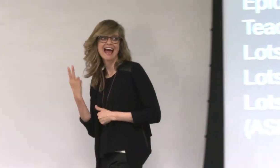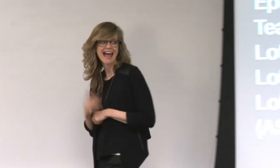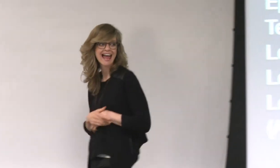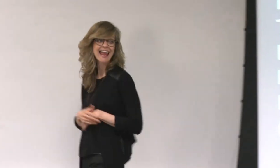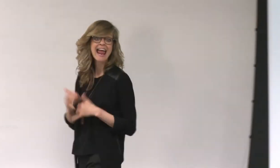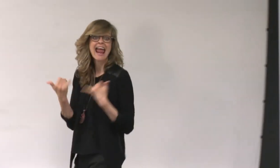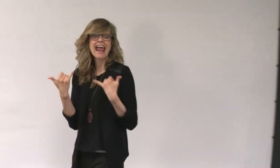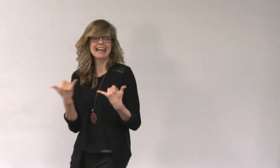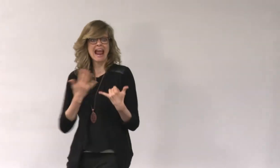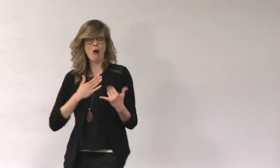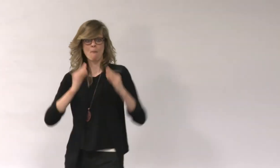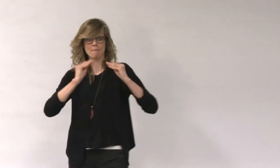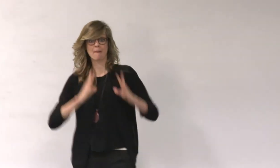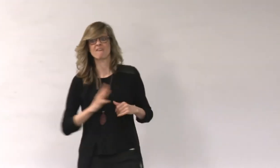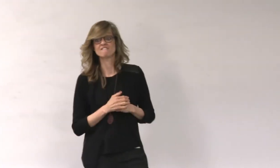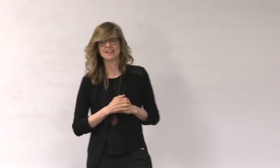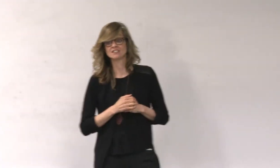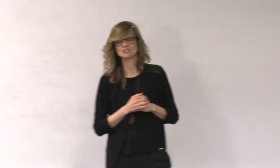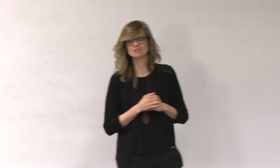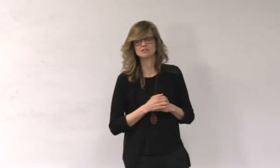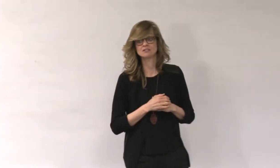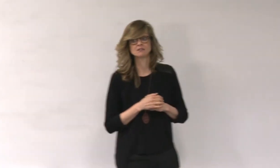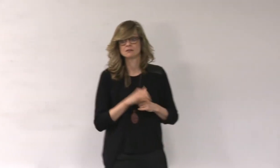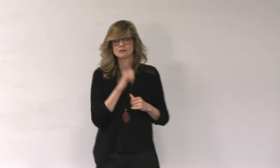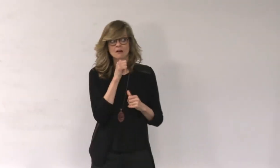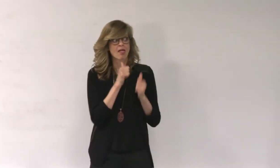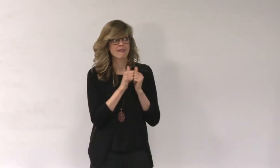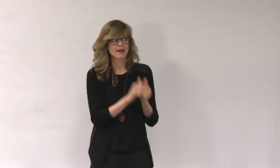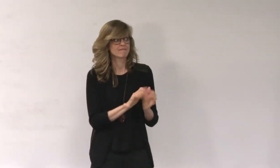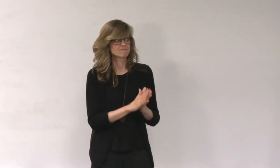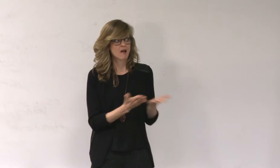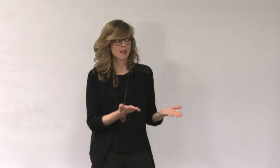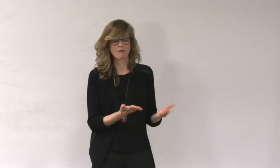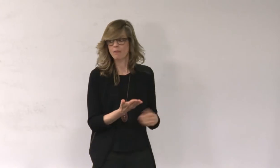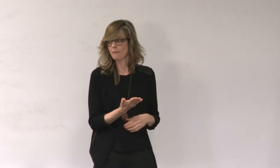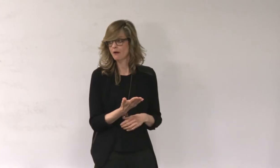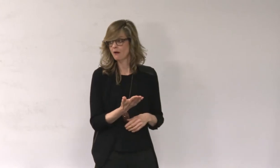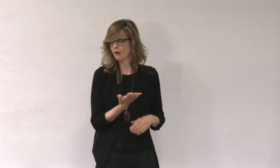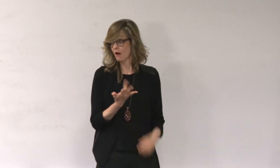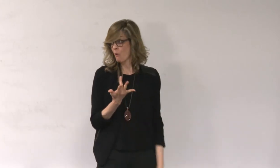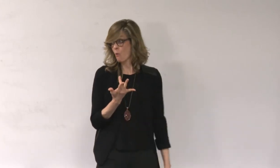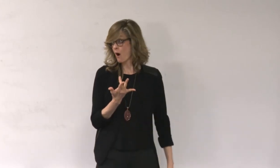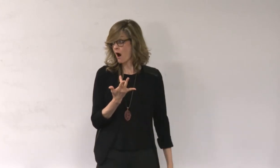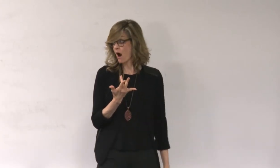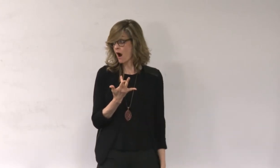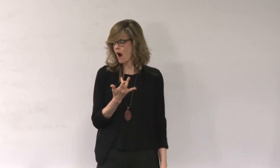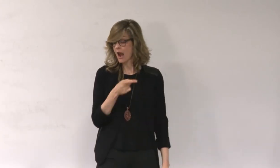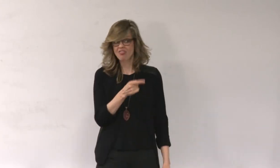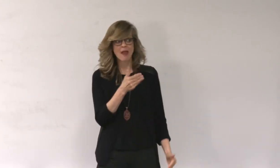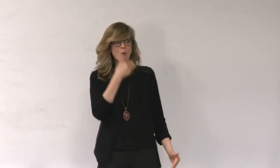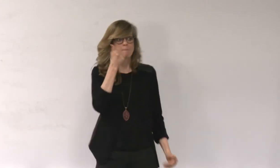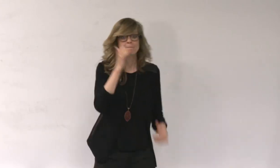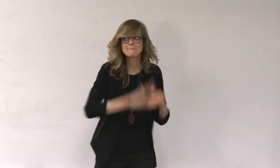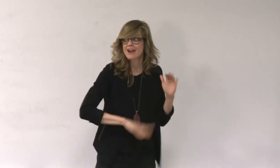THESE WERE VERY INTERESTING DAYS, BECAUSE MY PROFESSORS DIDN'T FOLLOW THE TEXTBOOK.